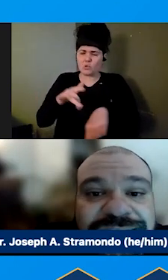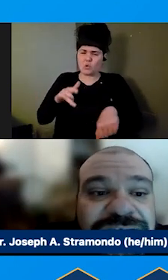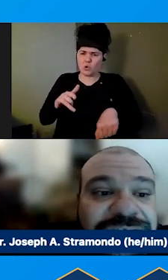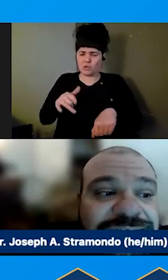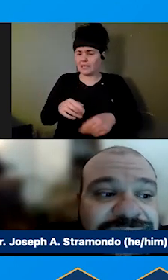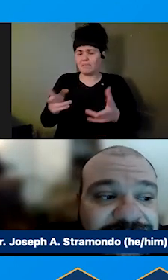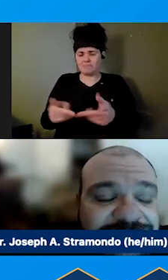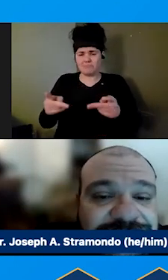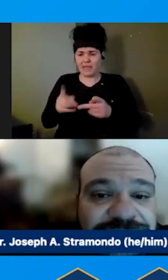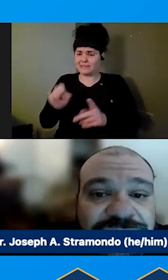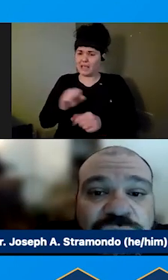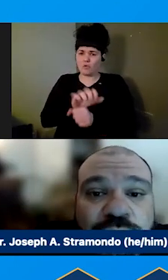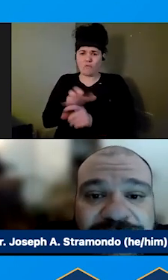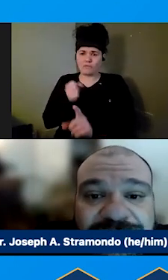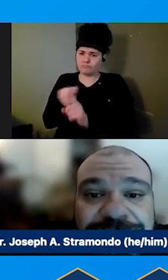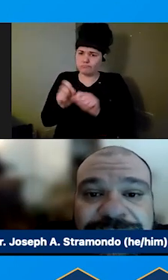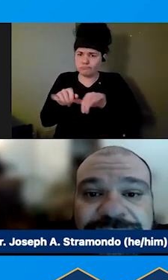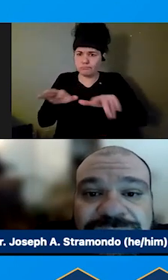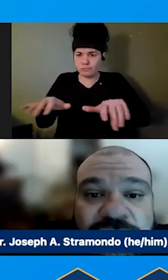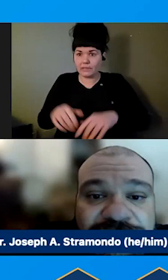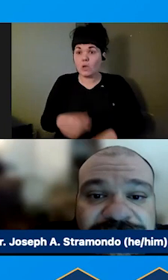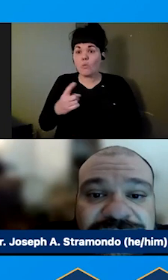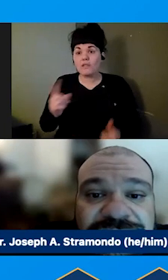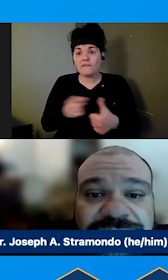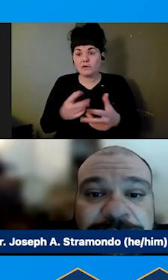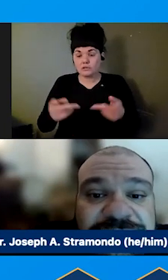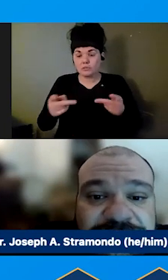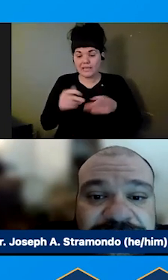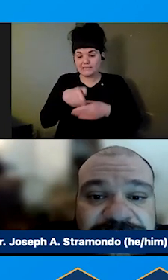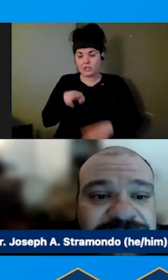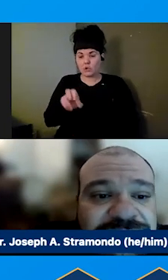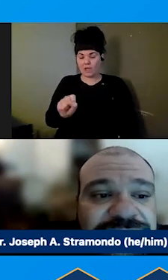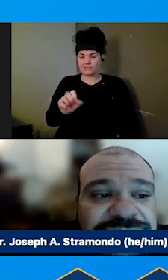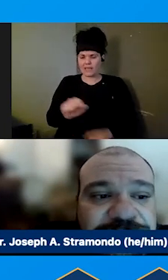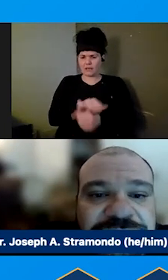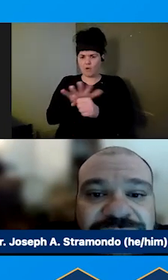first places in the United States where COVID appeared and